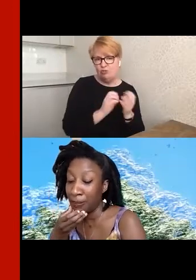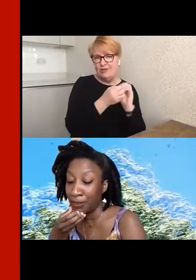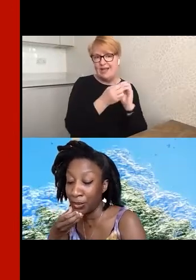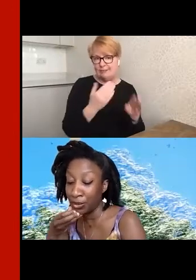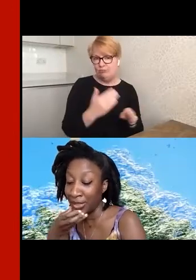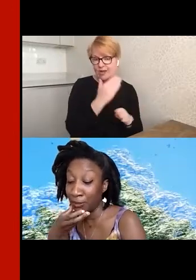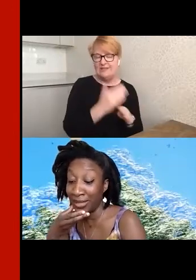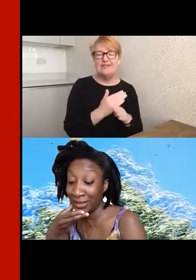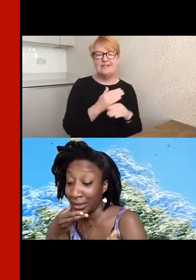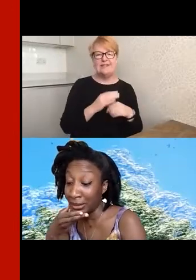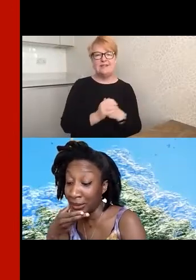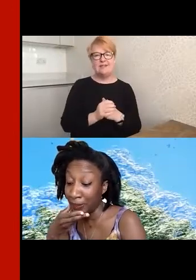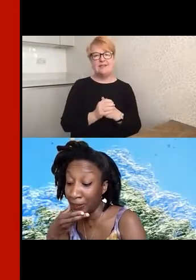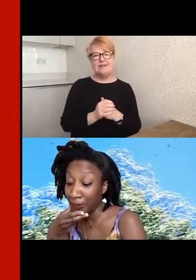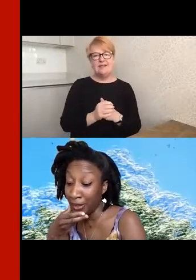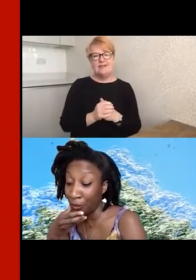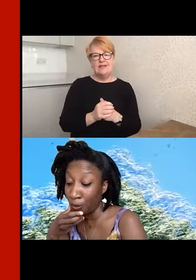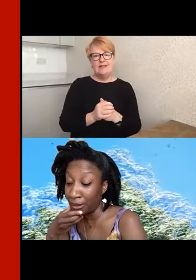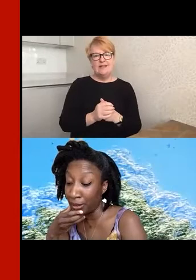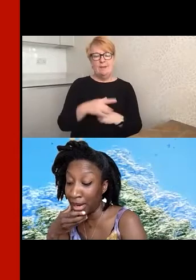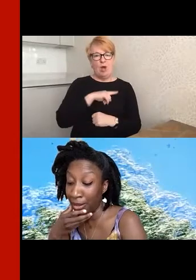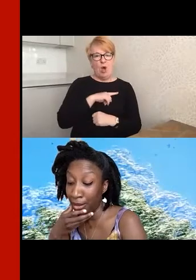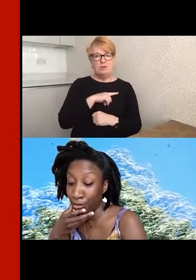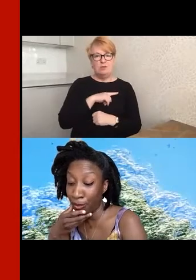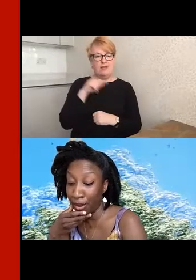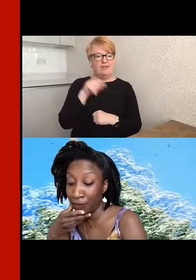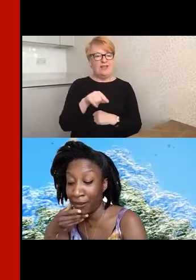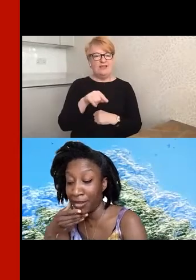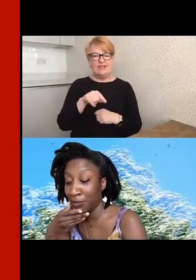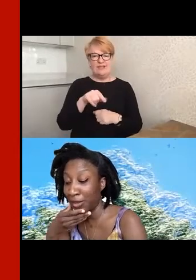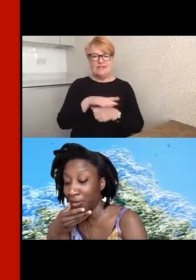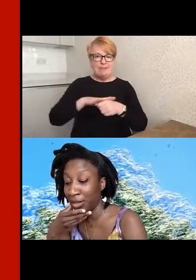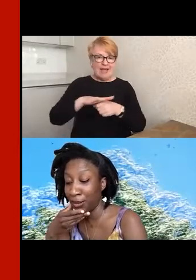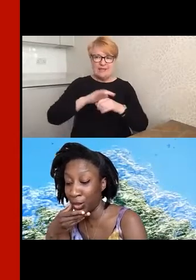because these spaces have all been carried through by various means of celebration.